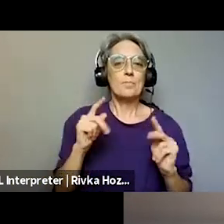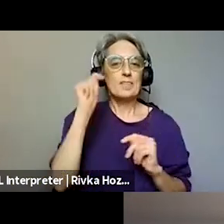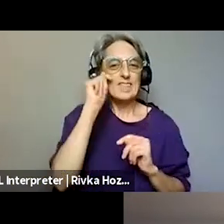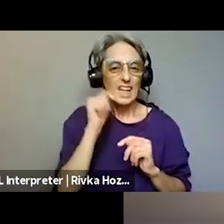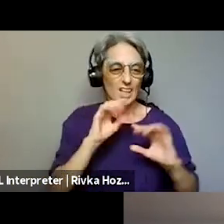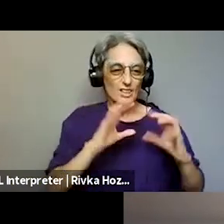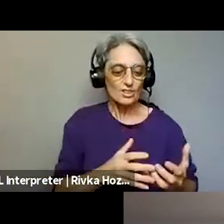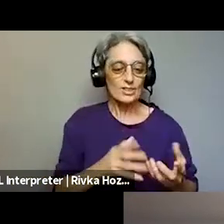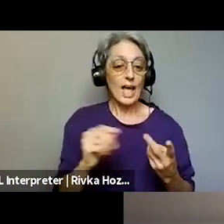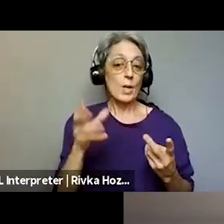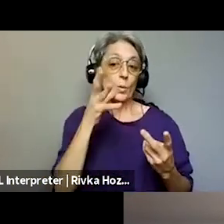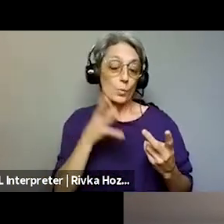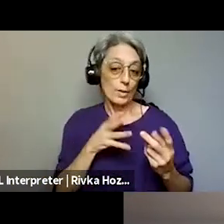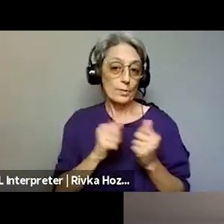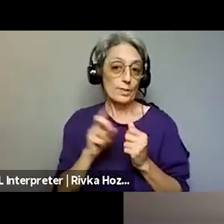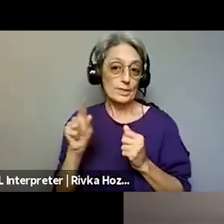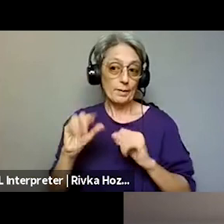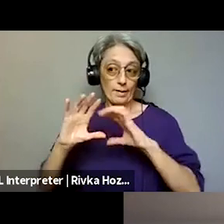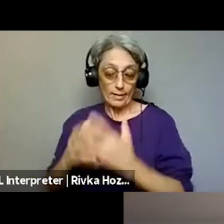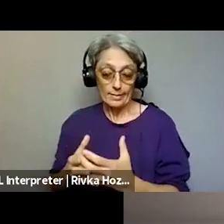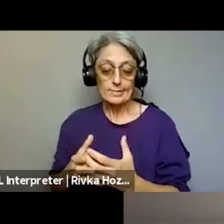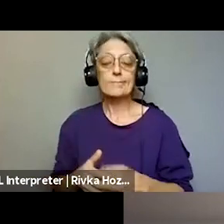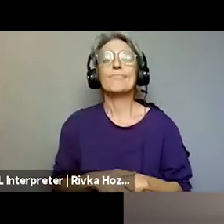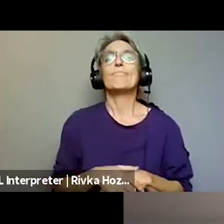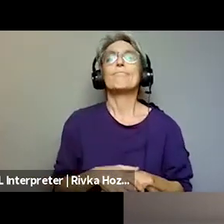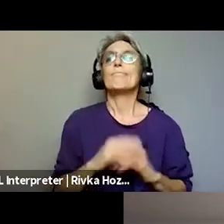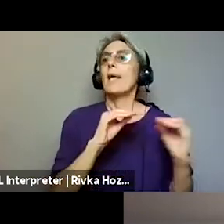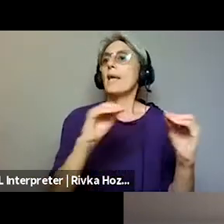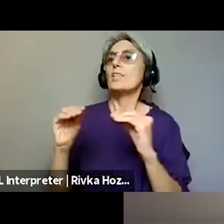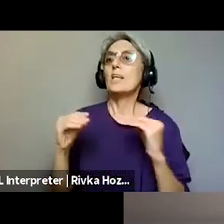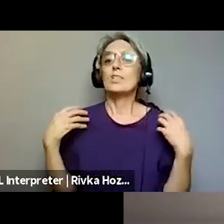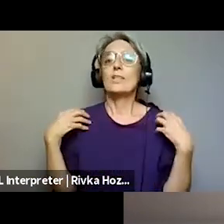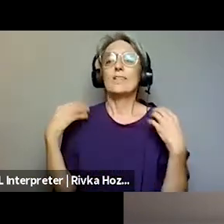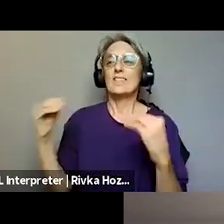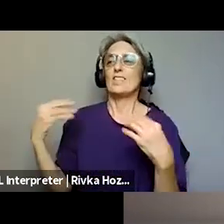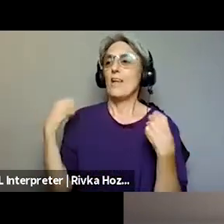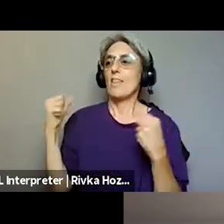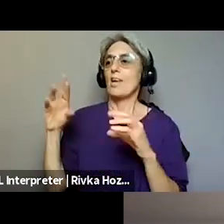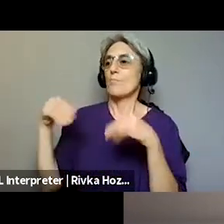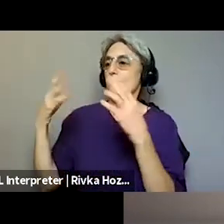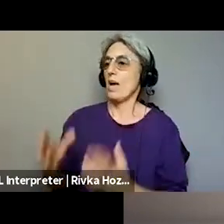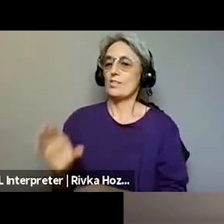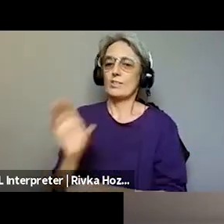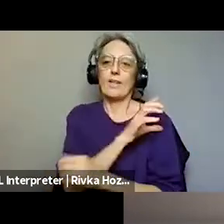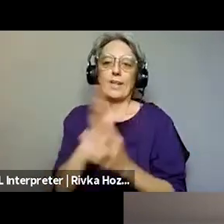women with disabilities, education of healthcare providers clinicians existing clinicians and